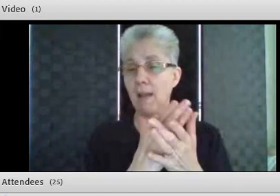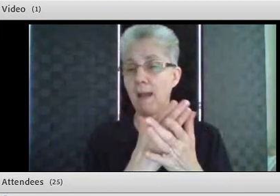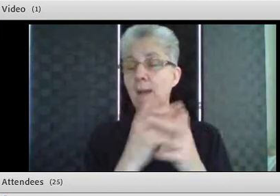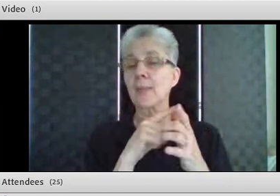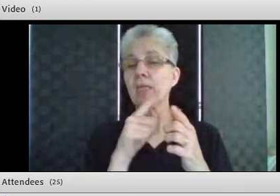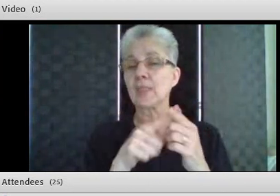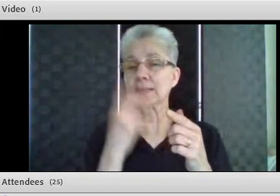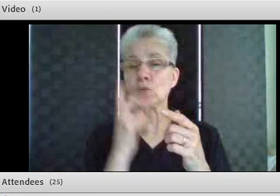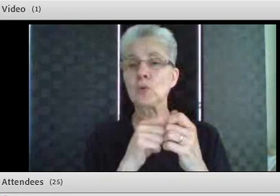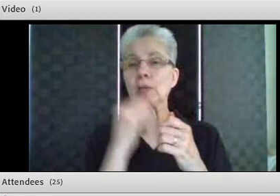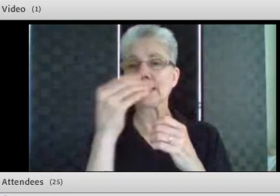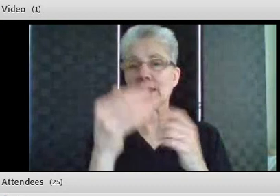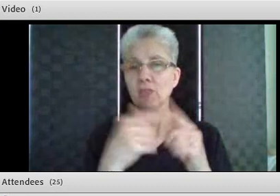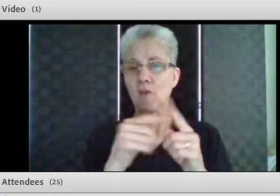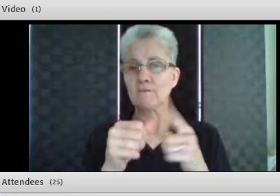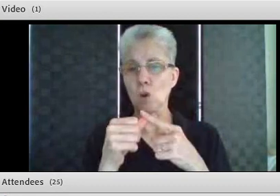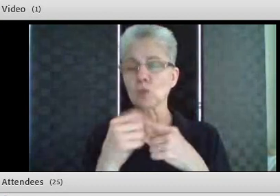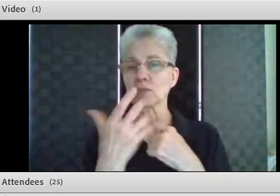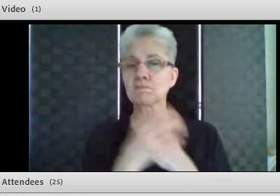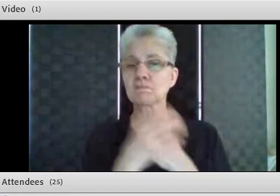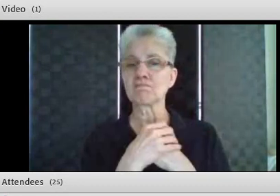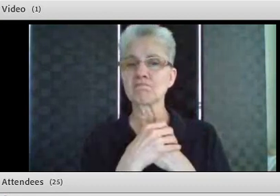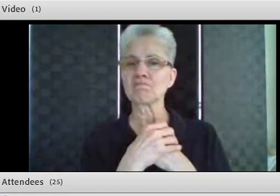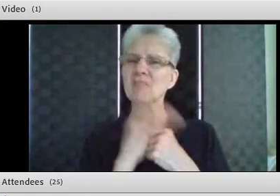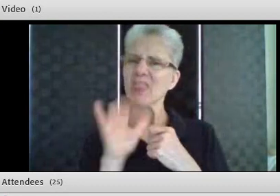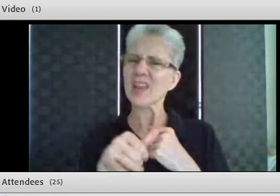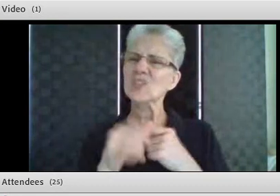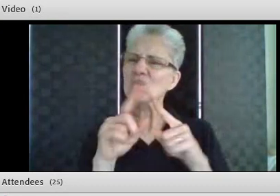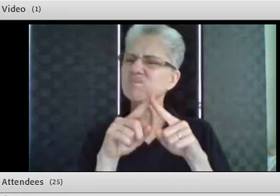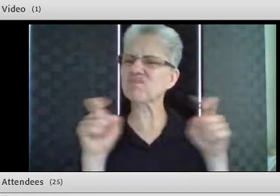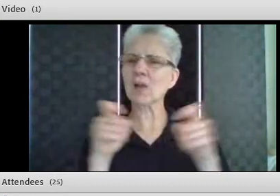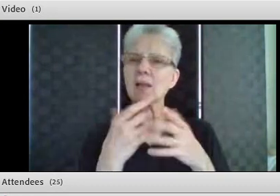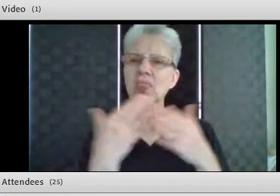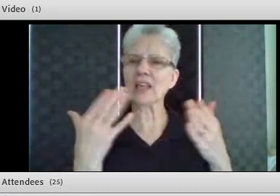and then the two teams jump onto the spot on the floor staff